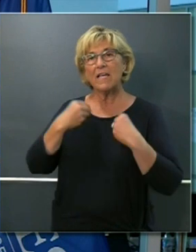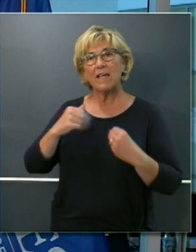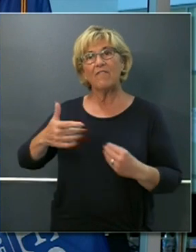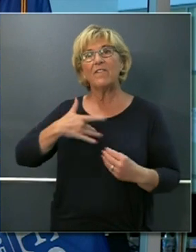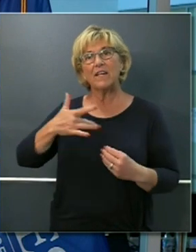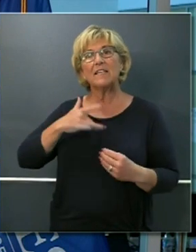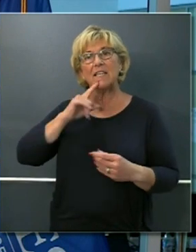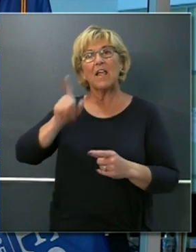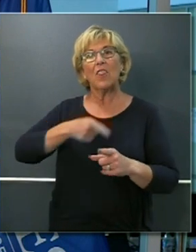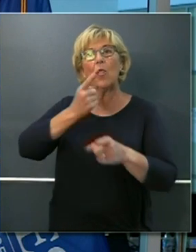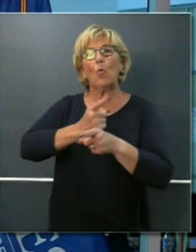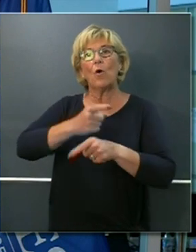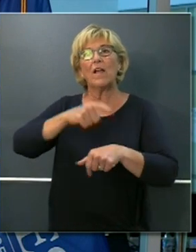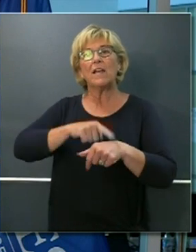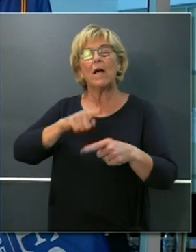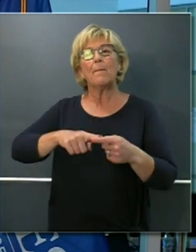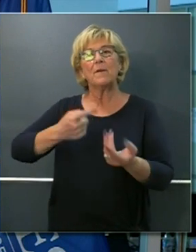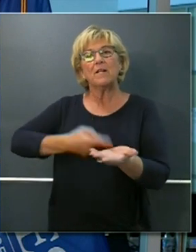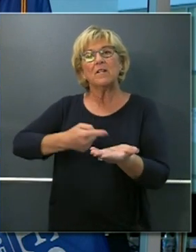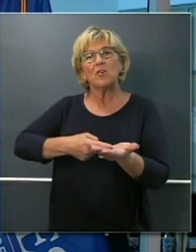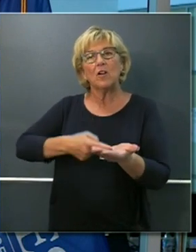ALSO, WE NEED TO RECOGNIZE THAT